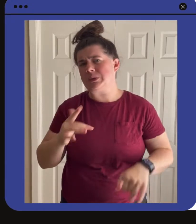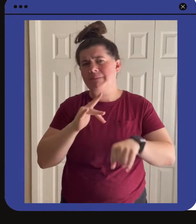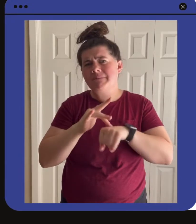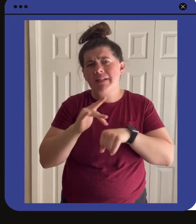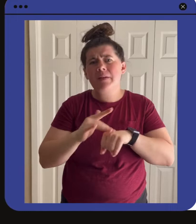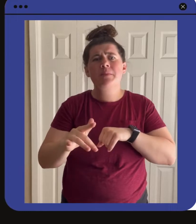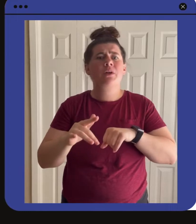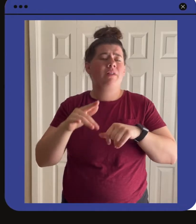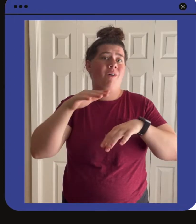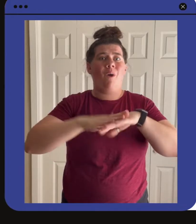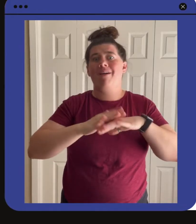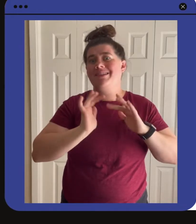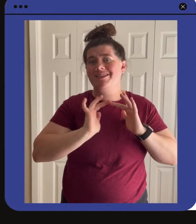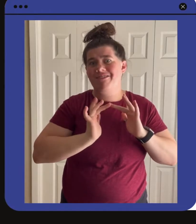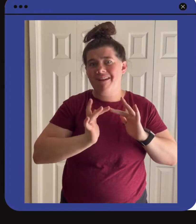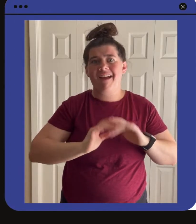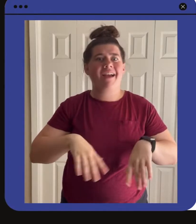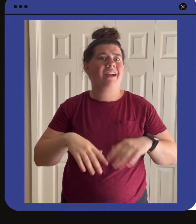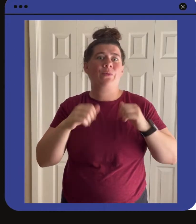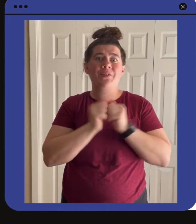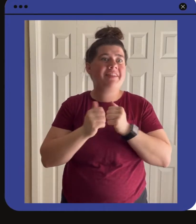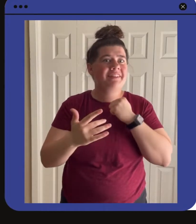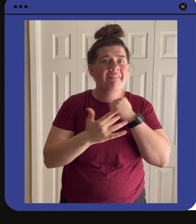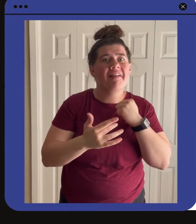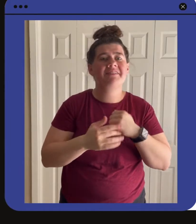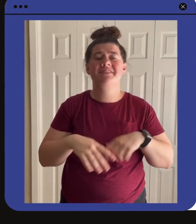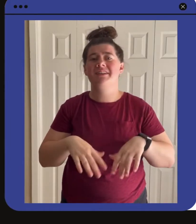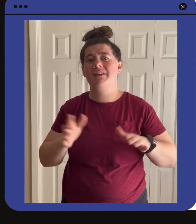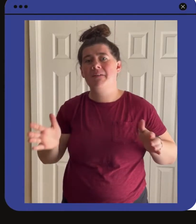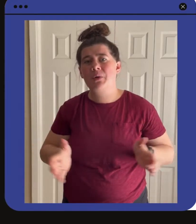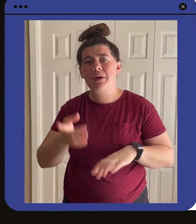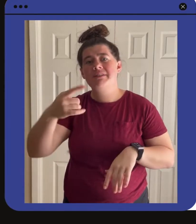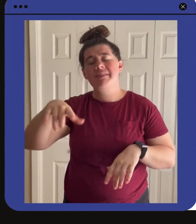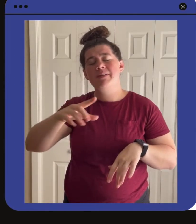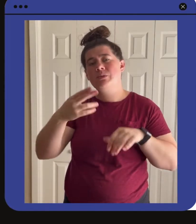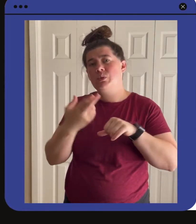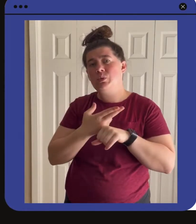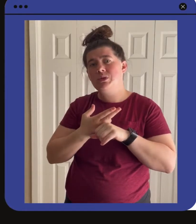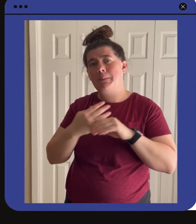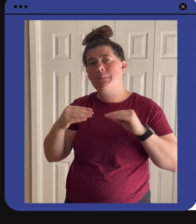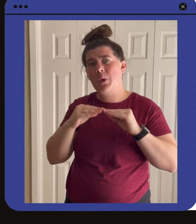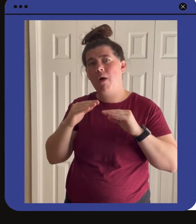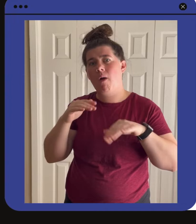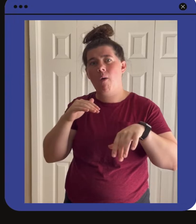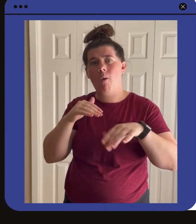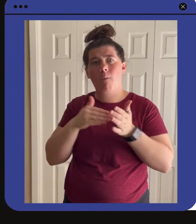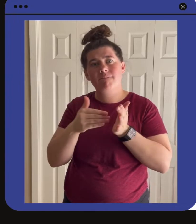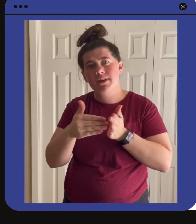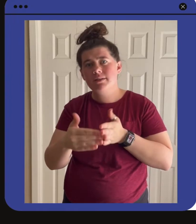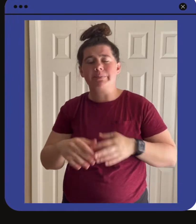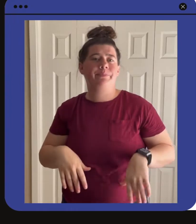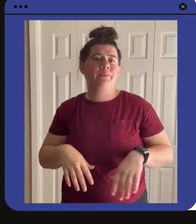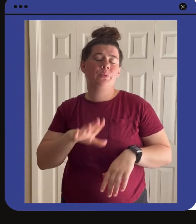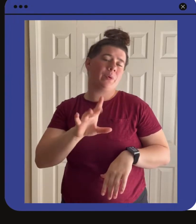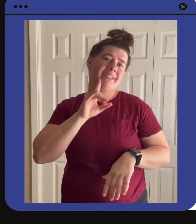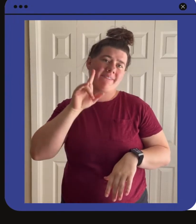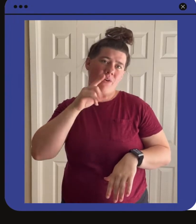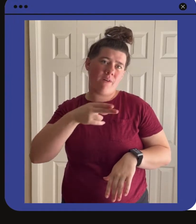so much information is available on the internet for free. Encourage them to use technology more often,